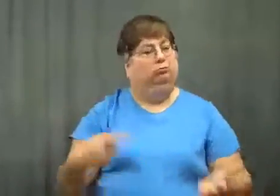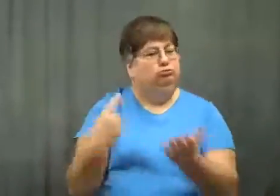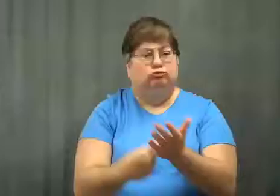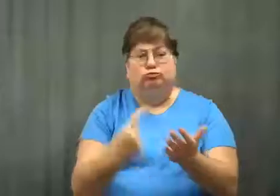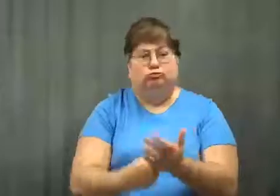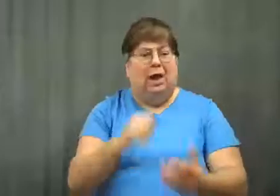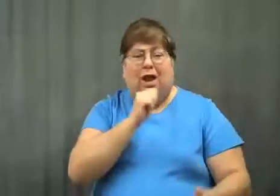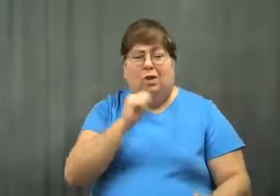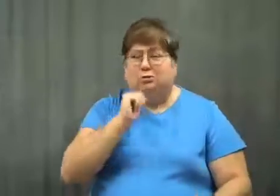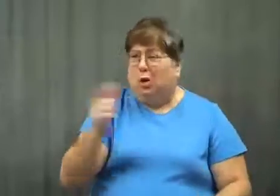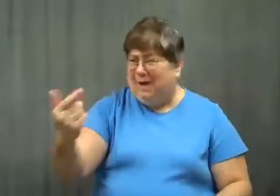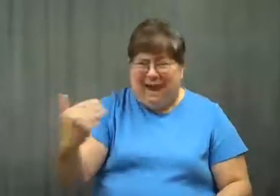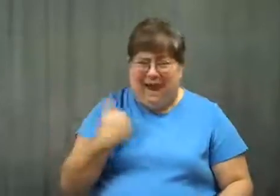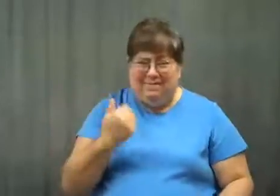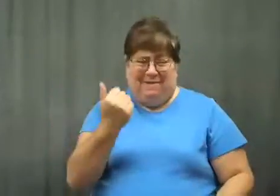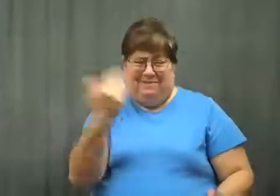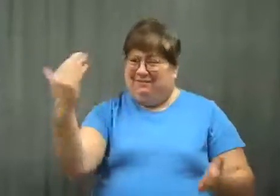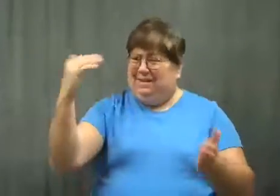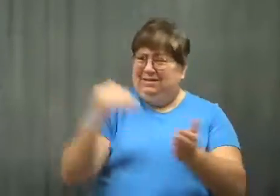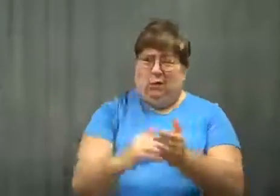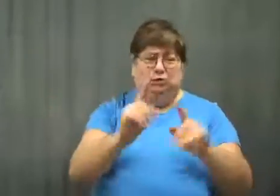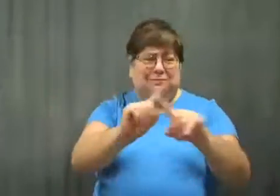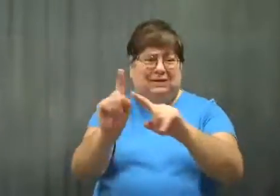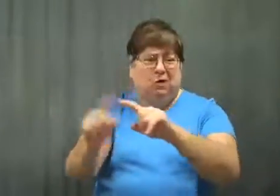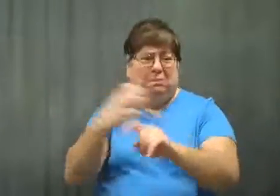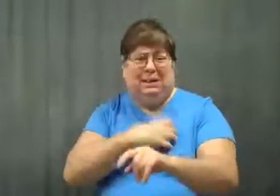They argue that Arizona has over 15,000 police officers